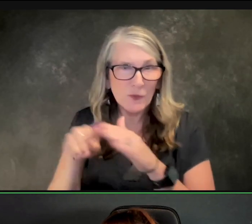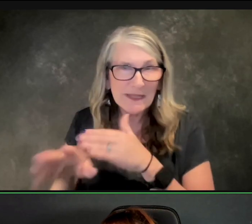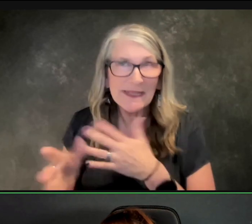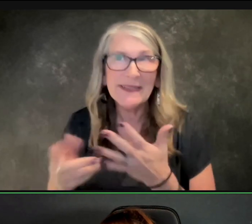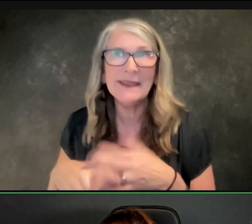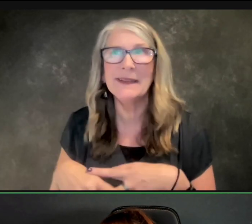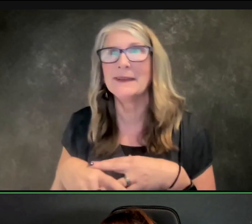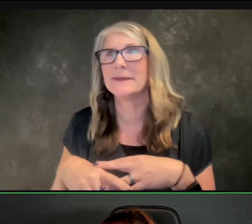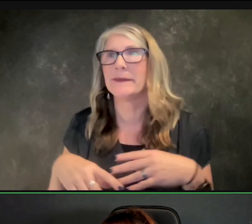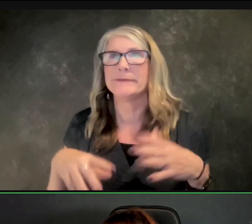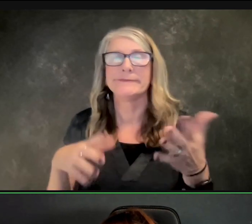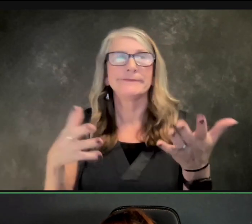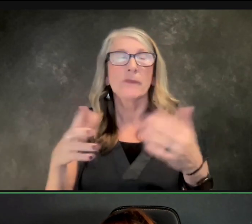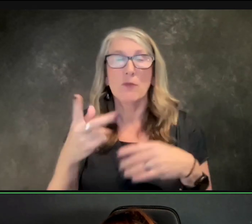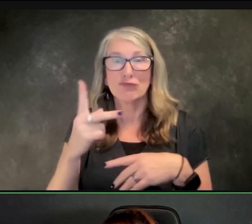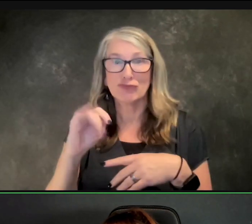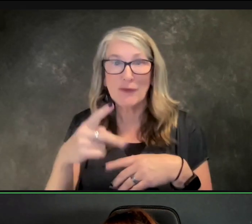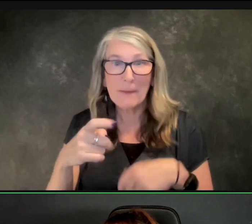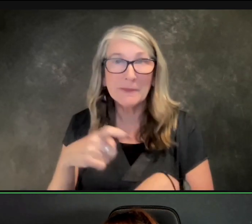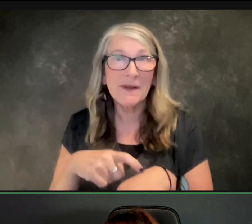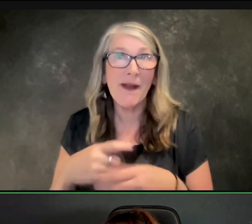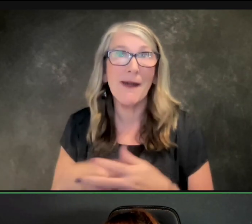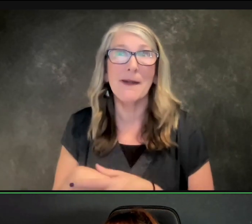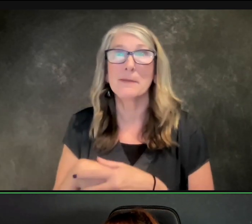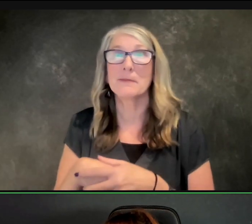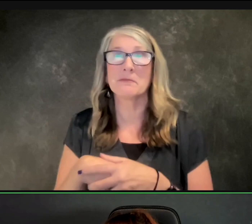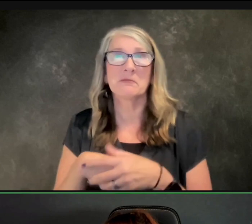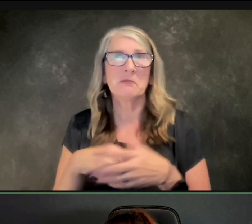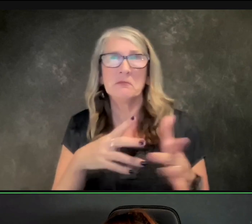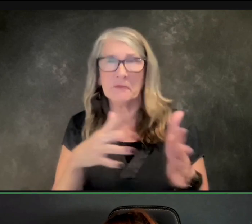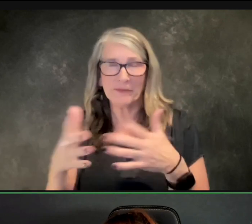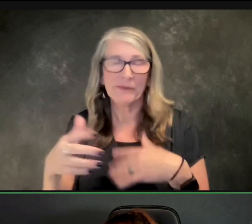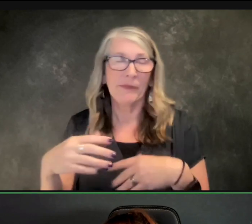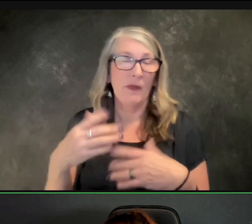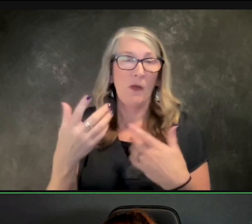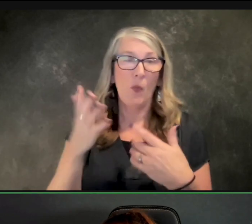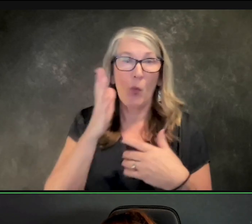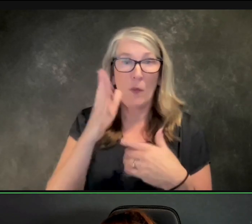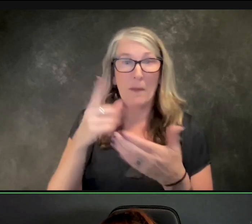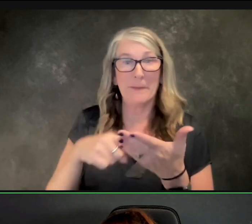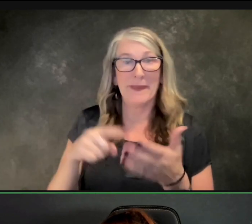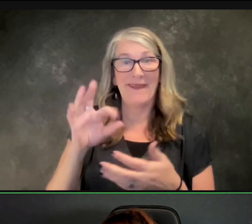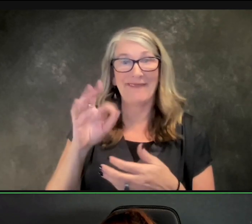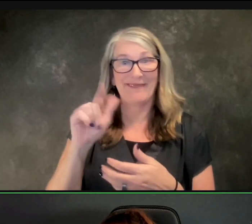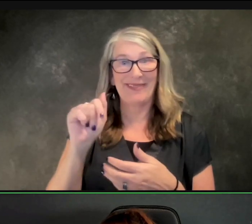and other incidental fees that may come up, such as museum